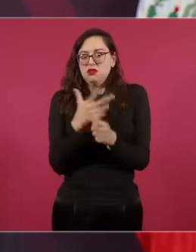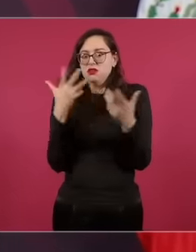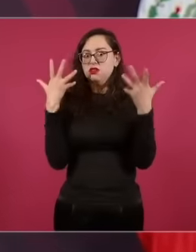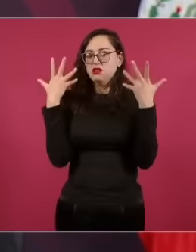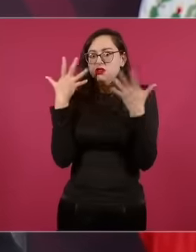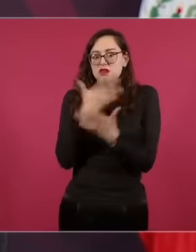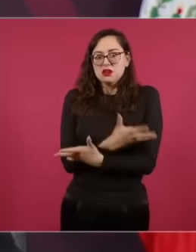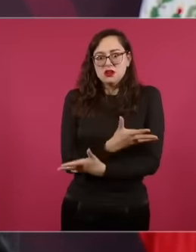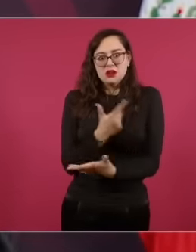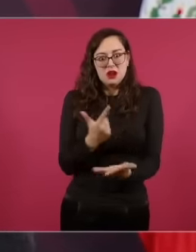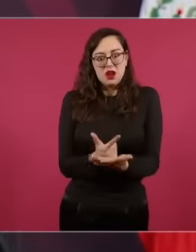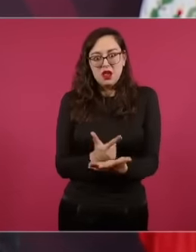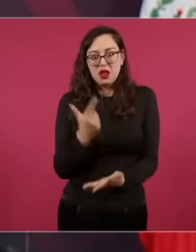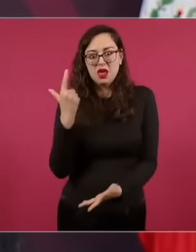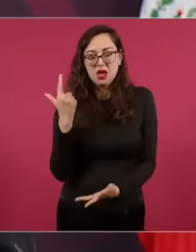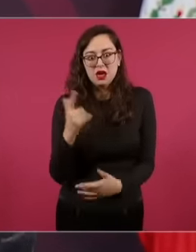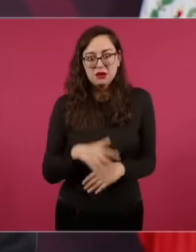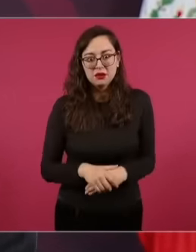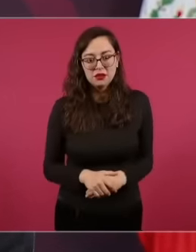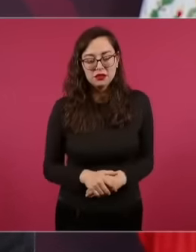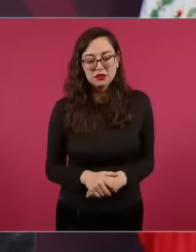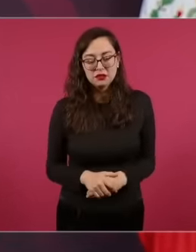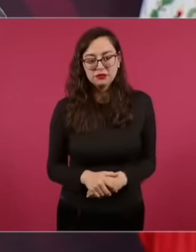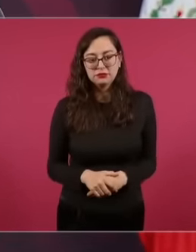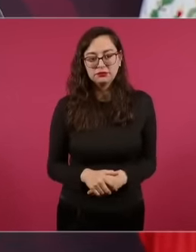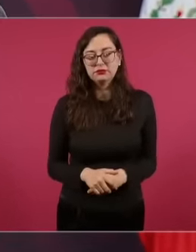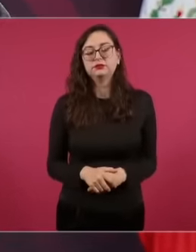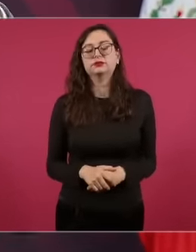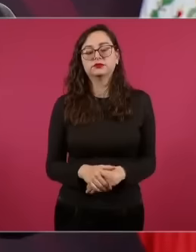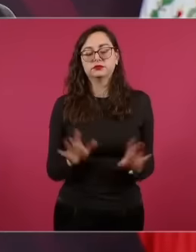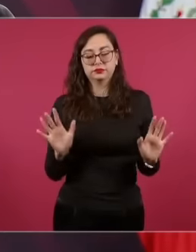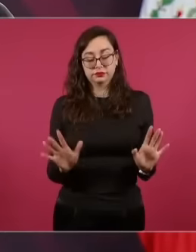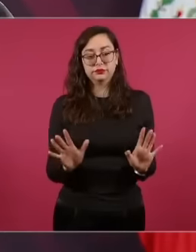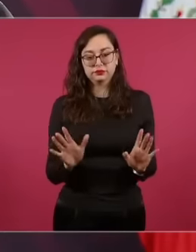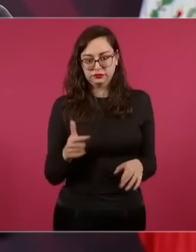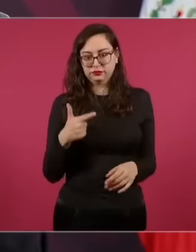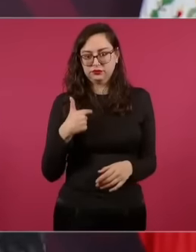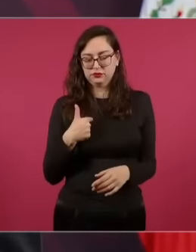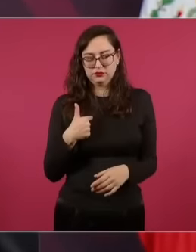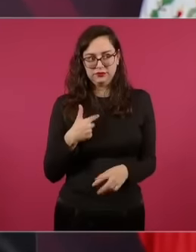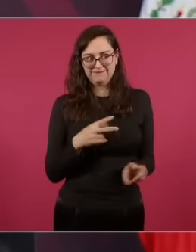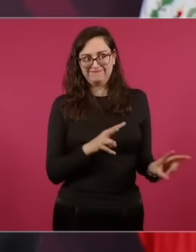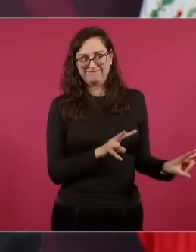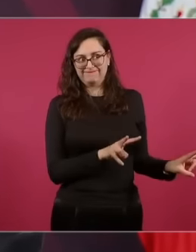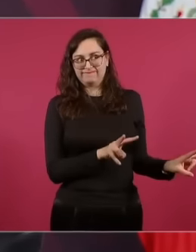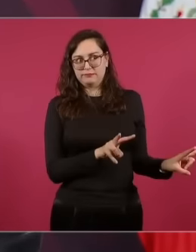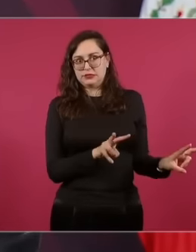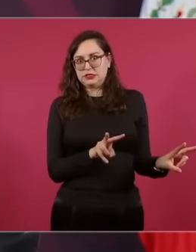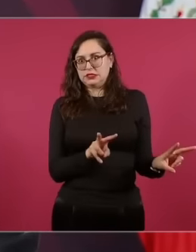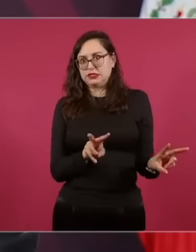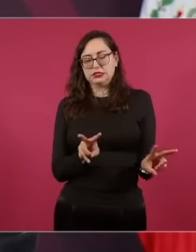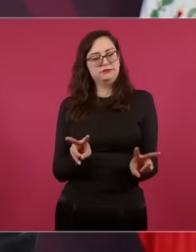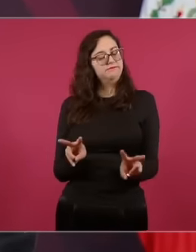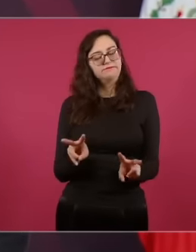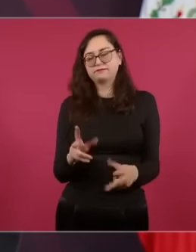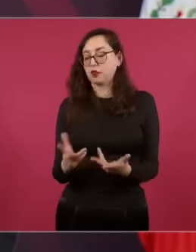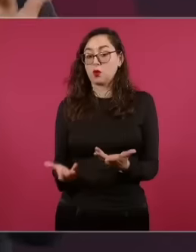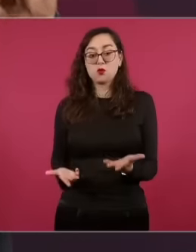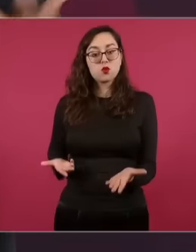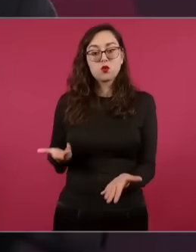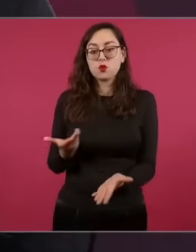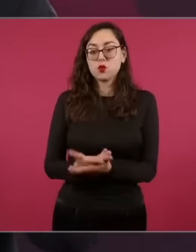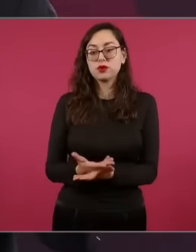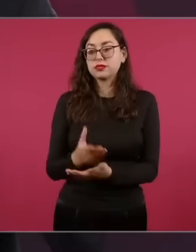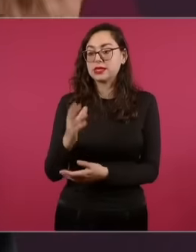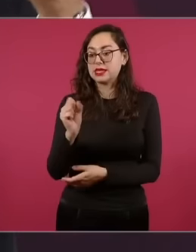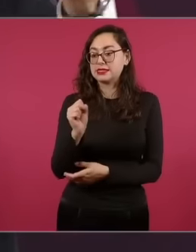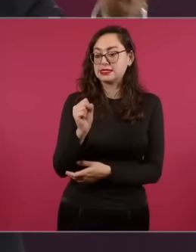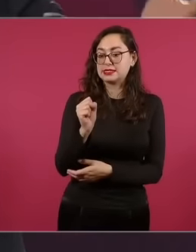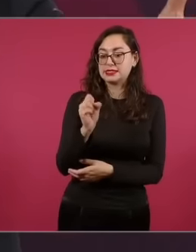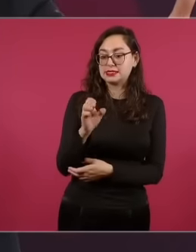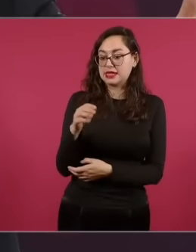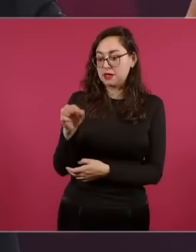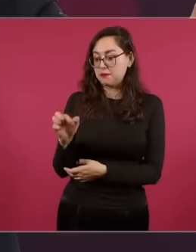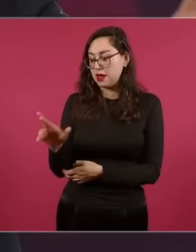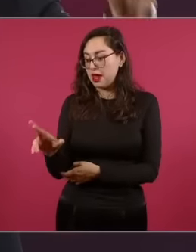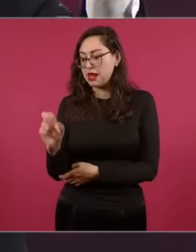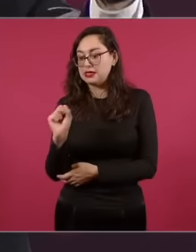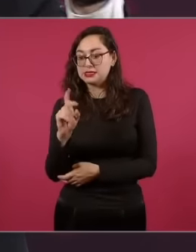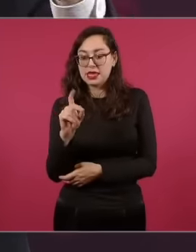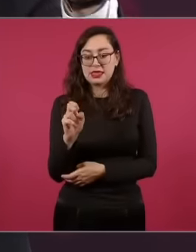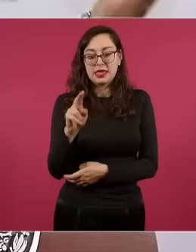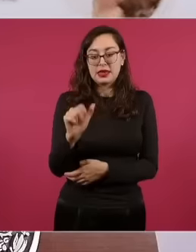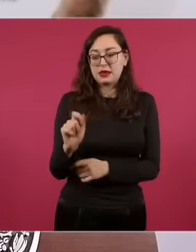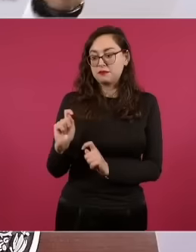brought that proposal because of all this that I am explaining to you. I had to see how a